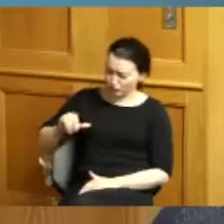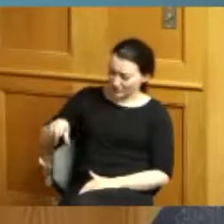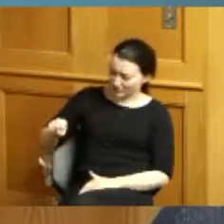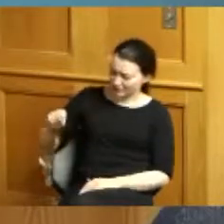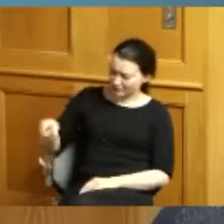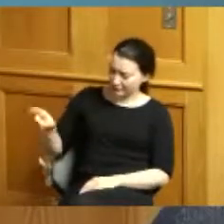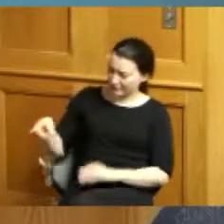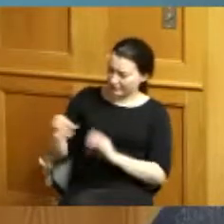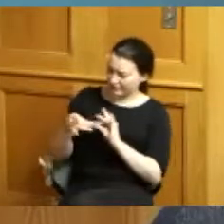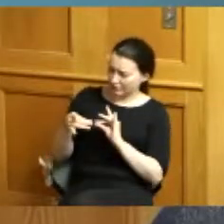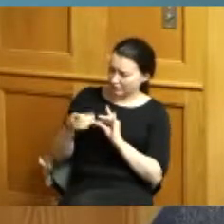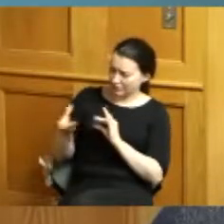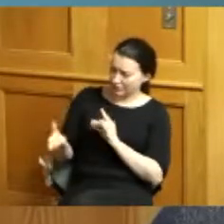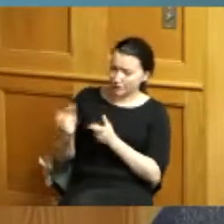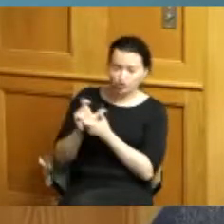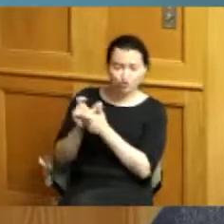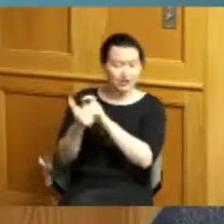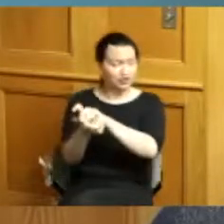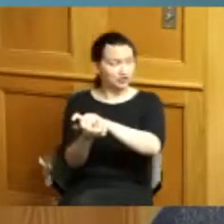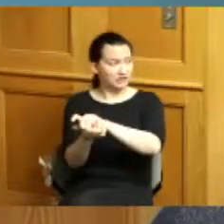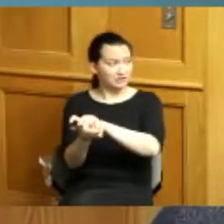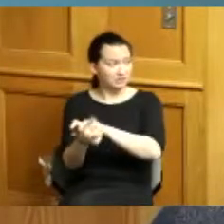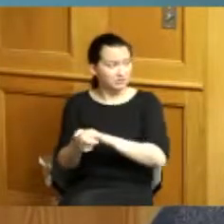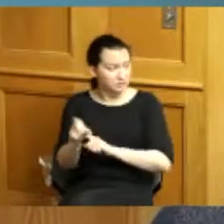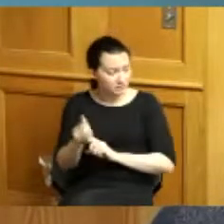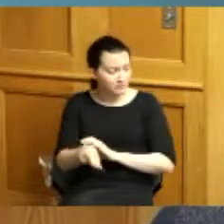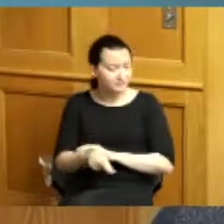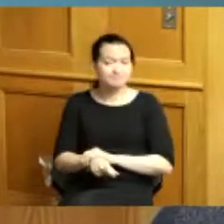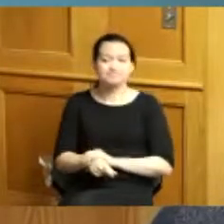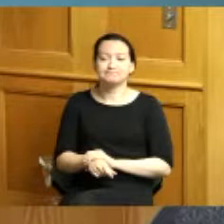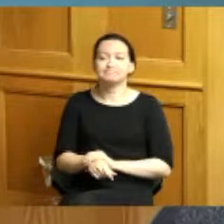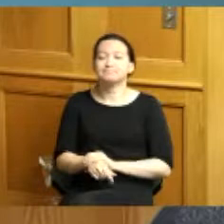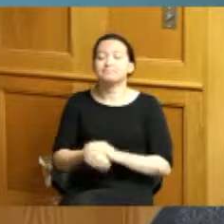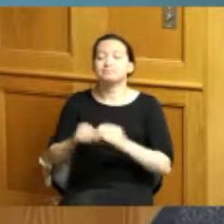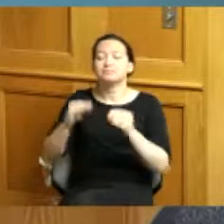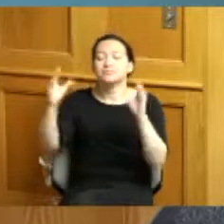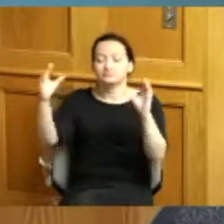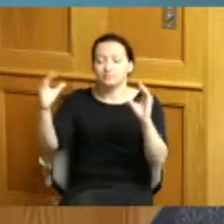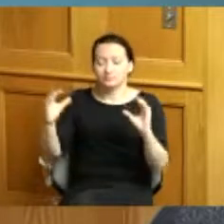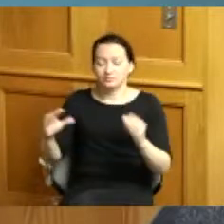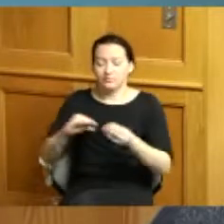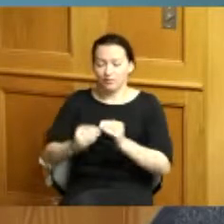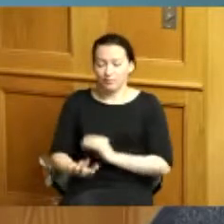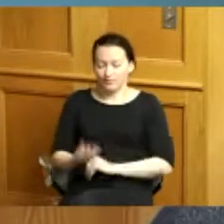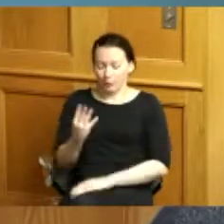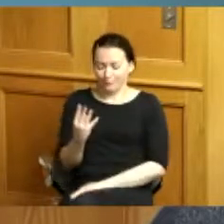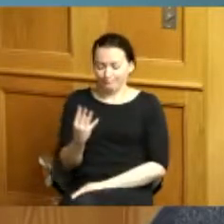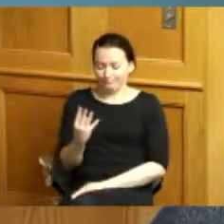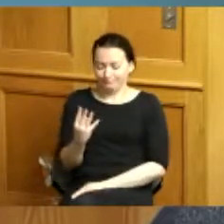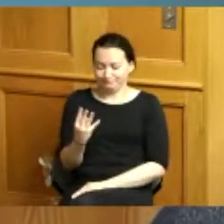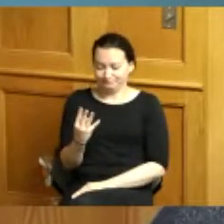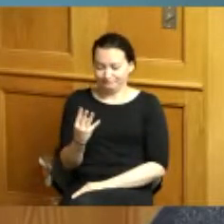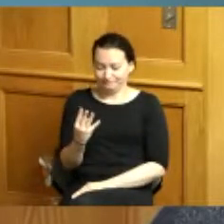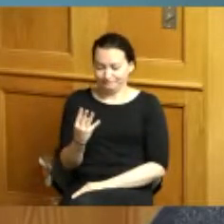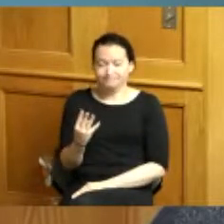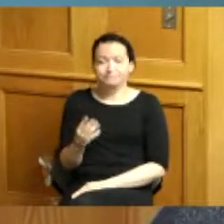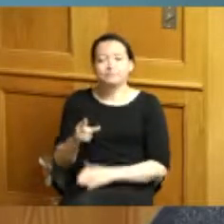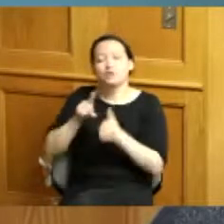little bit about a change that was necessary item number four comes from the Auditor's office it's